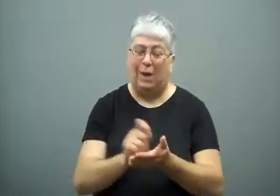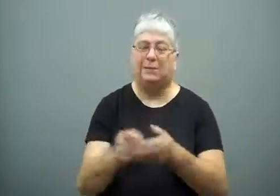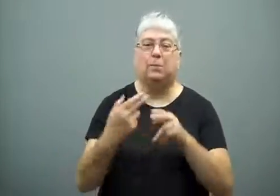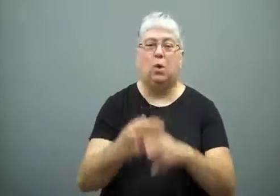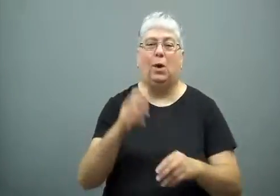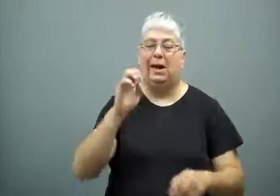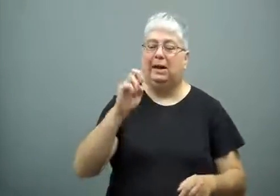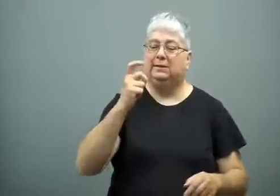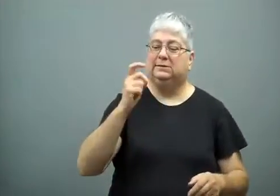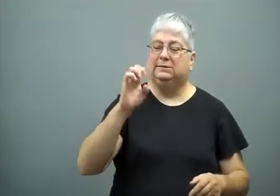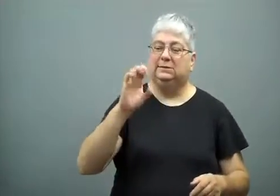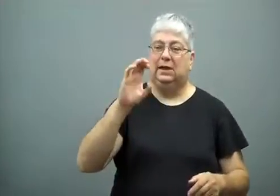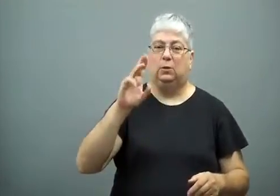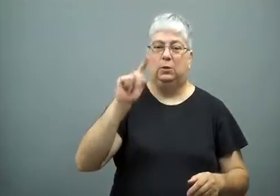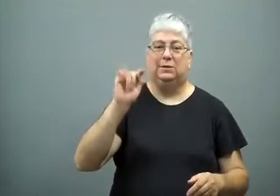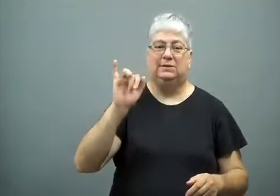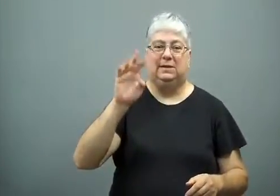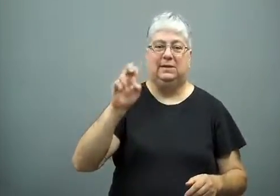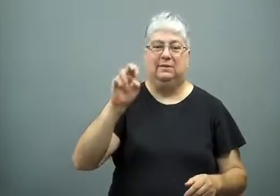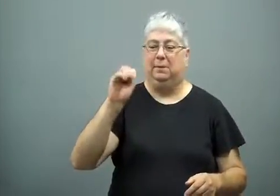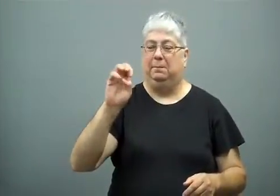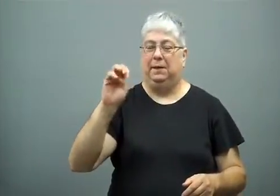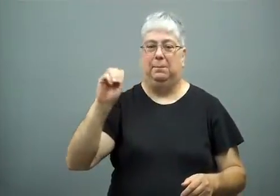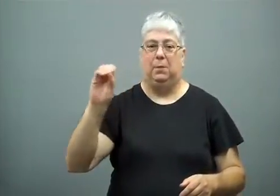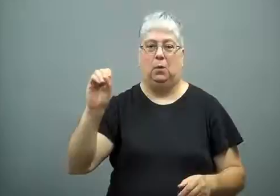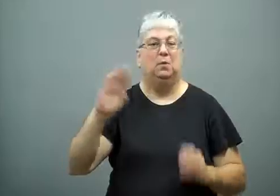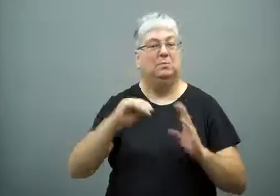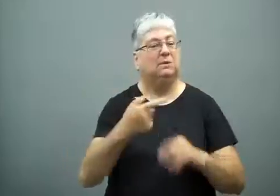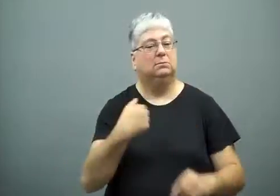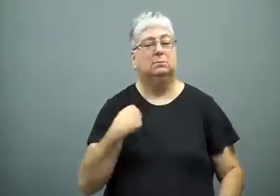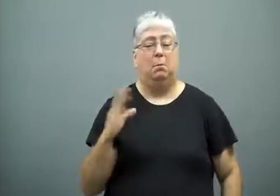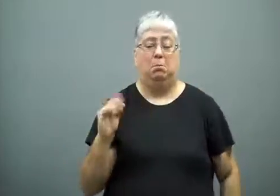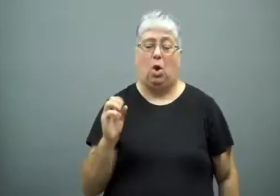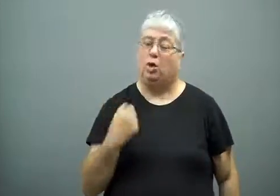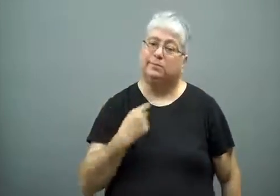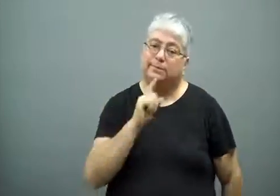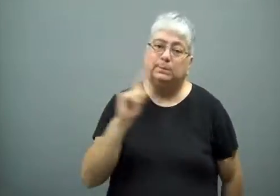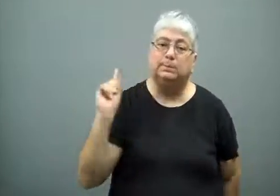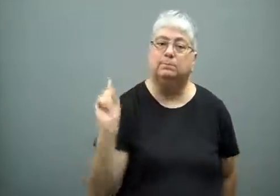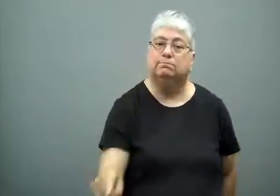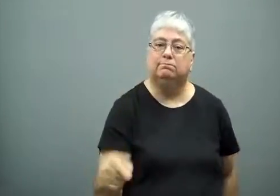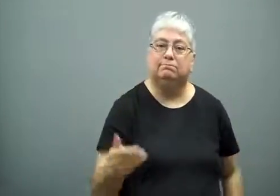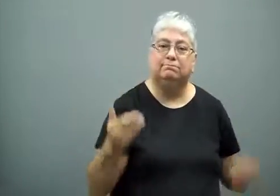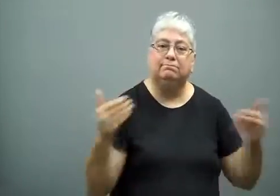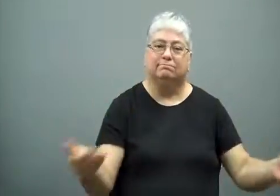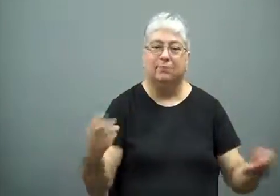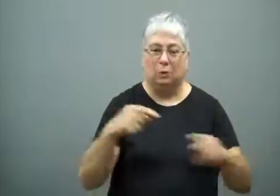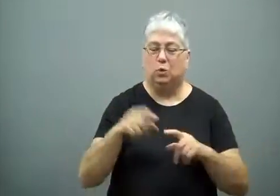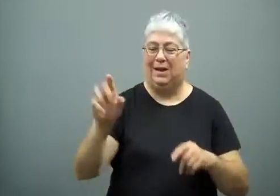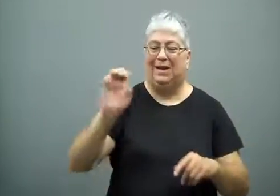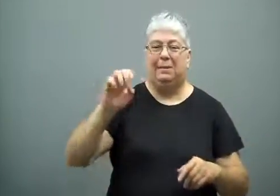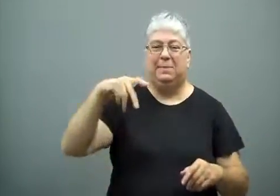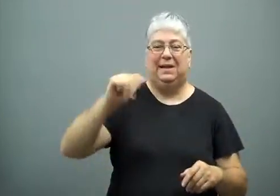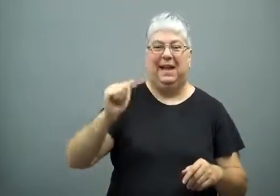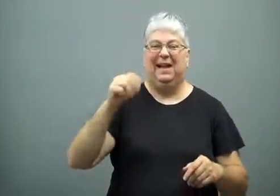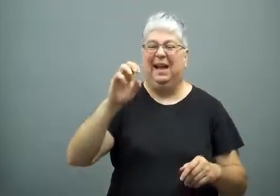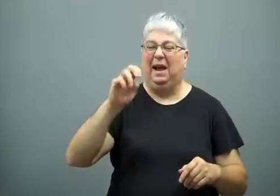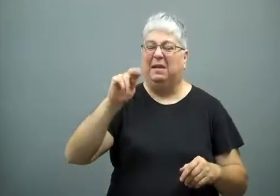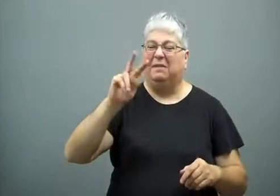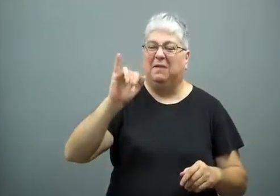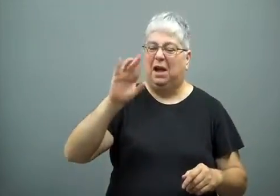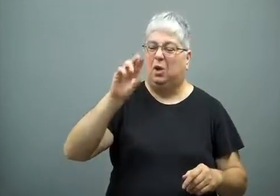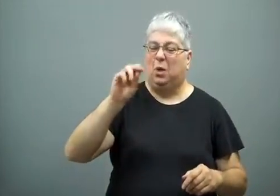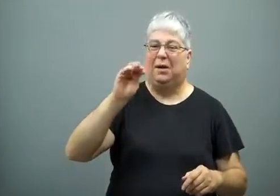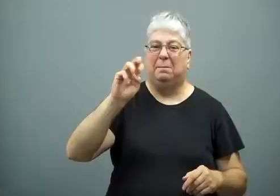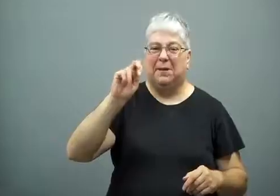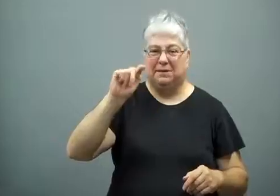He wrote an executive memo, which is like an order.